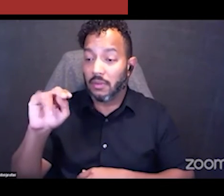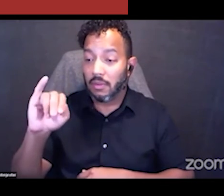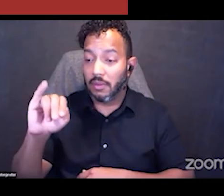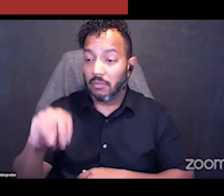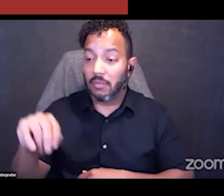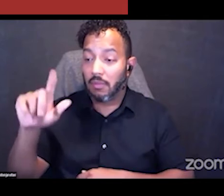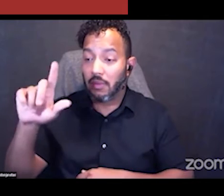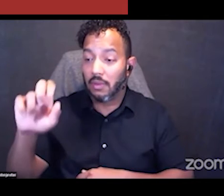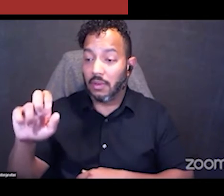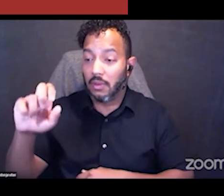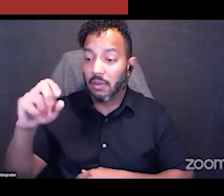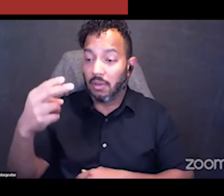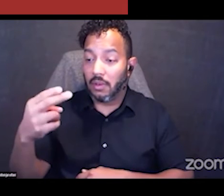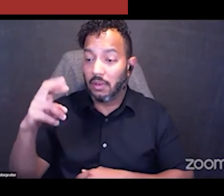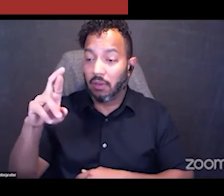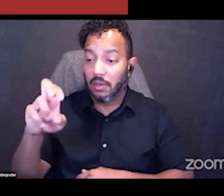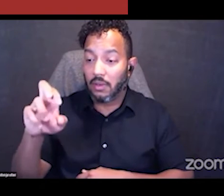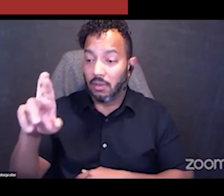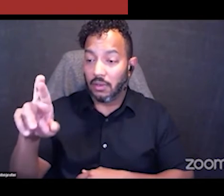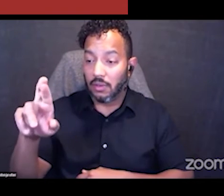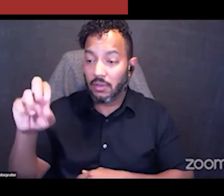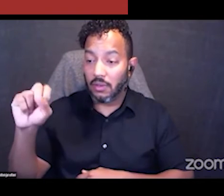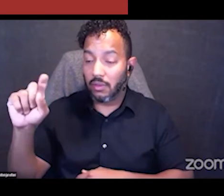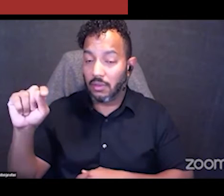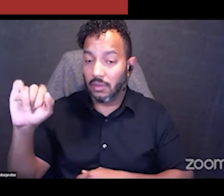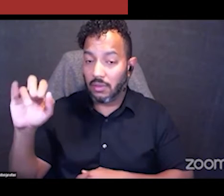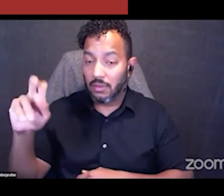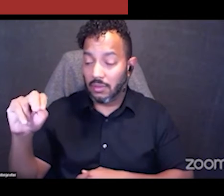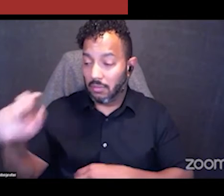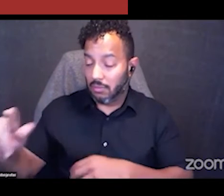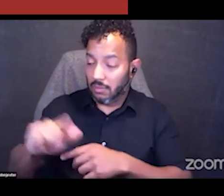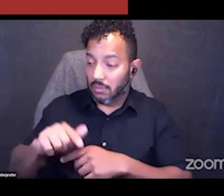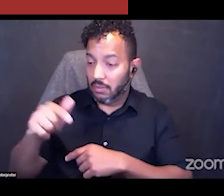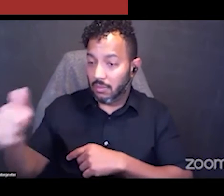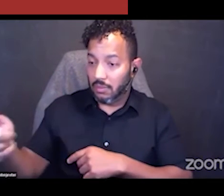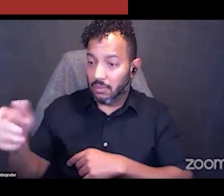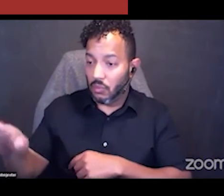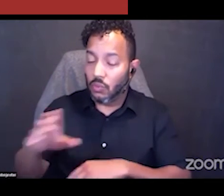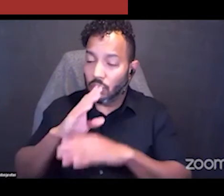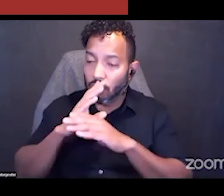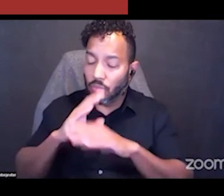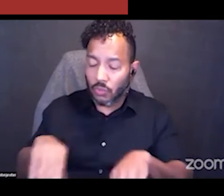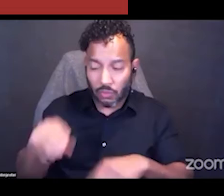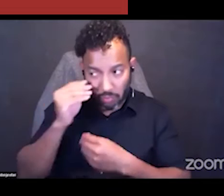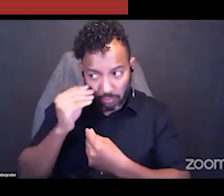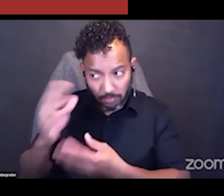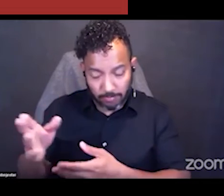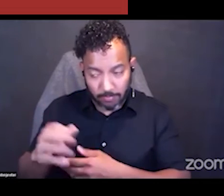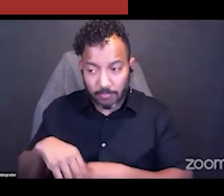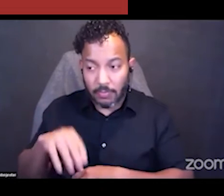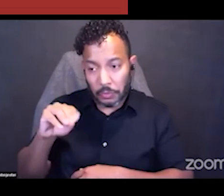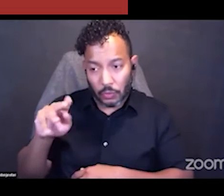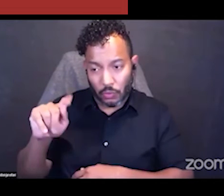That is Marcie Roth speaking. Janni, you are on mute. Okay.